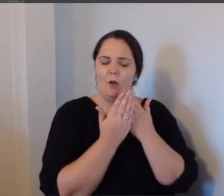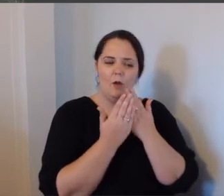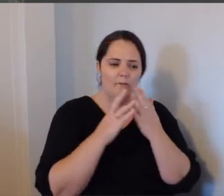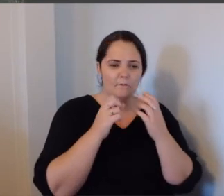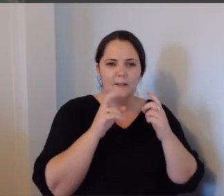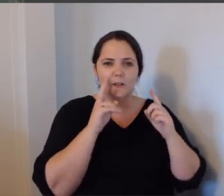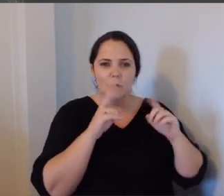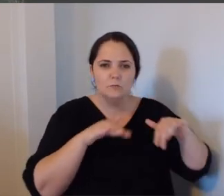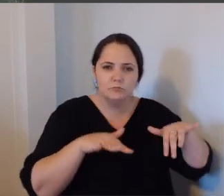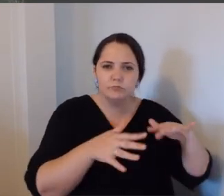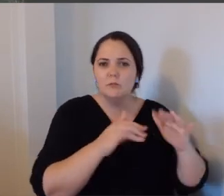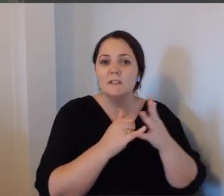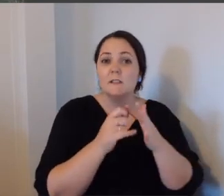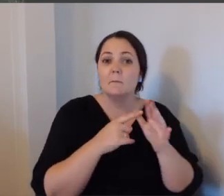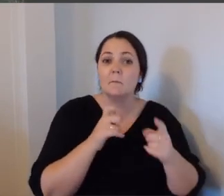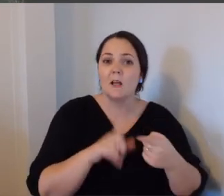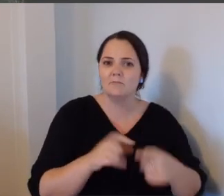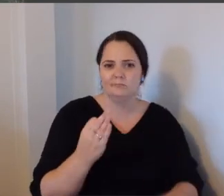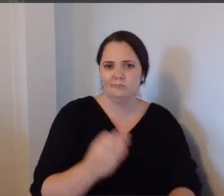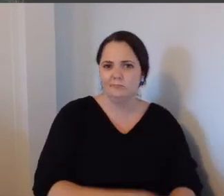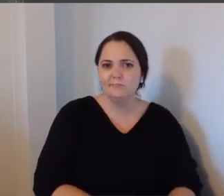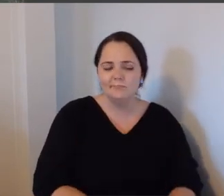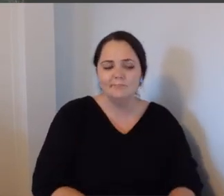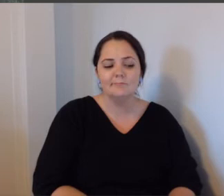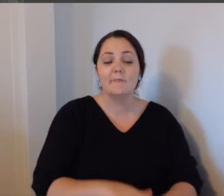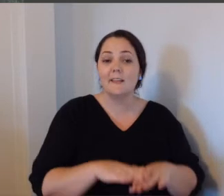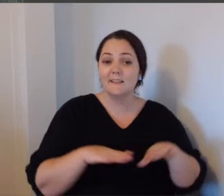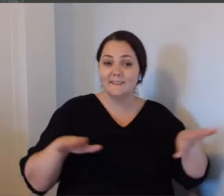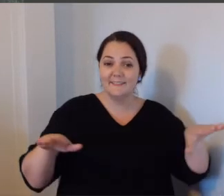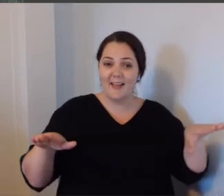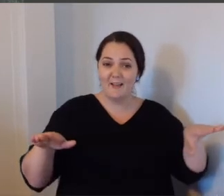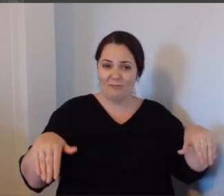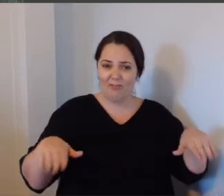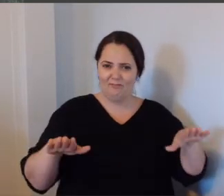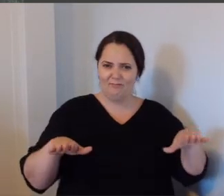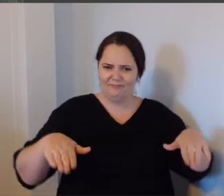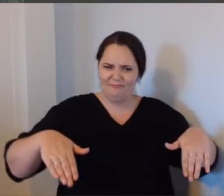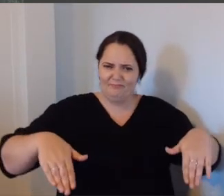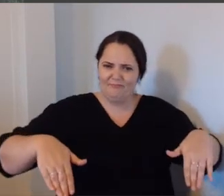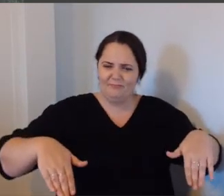The table top appears to tilt vertically and it's almost as if the apples could roll off the table.